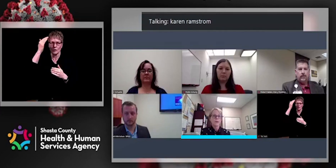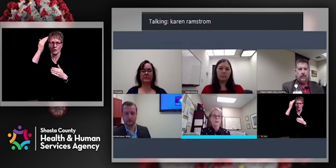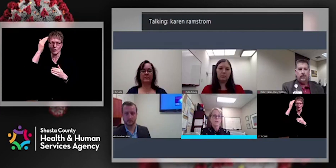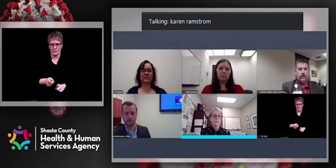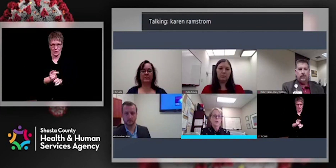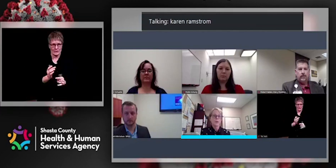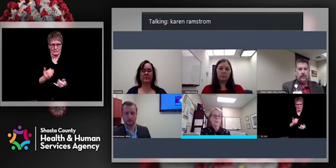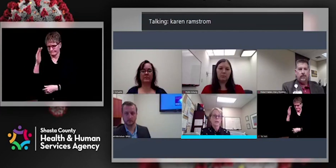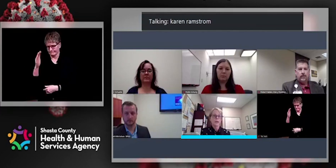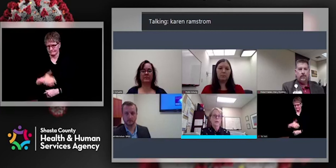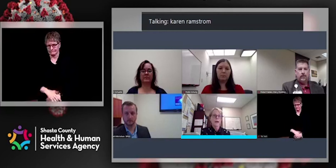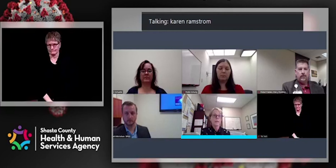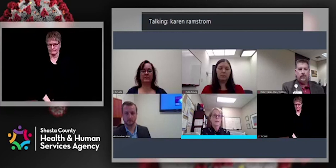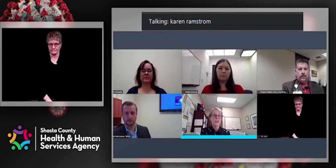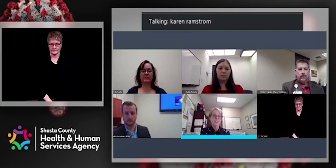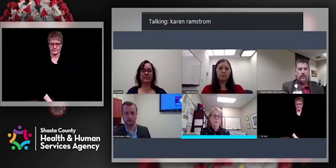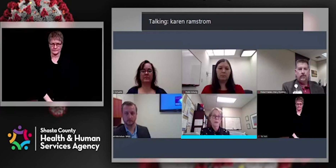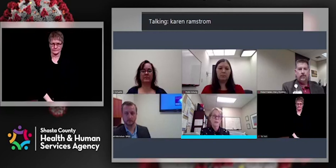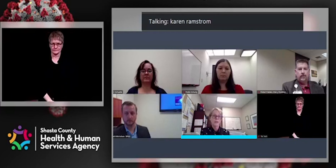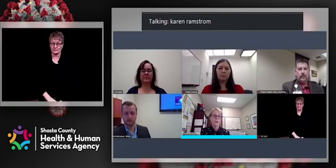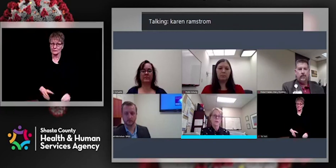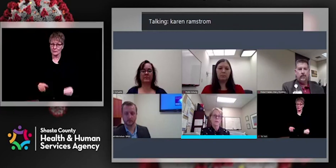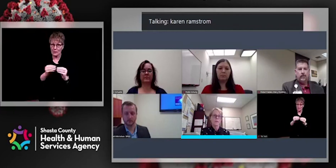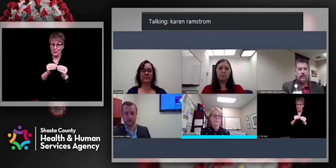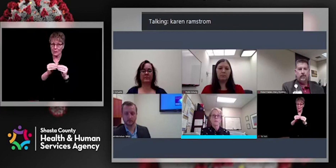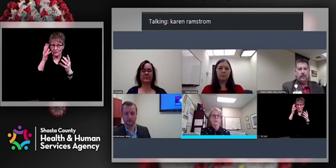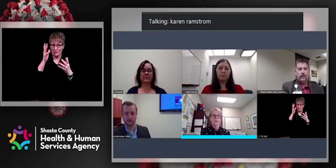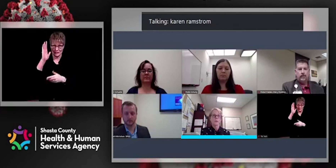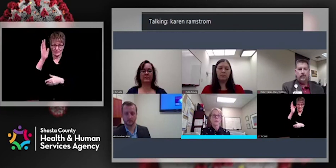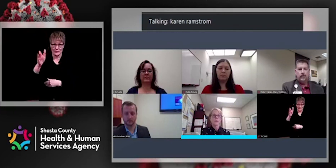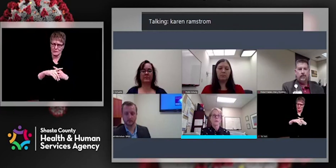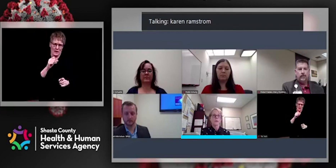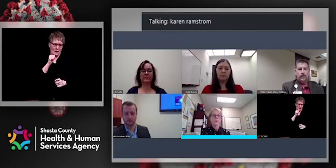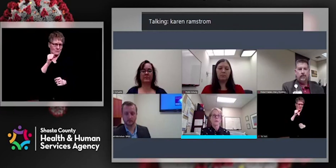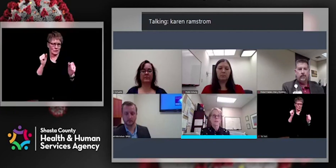So, more to come on that, but not surprising that there was some similar allergic reactions.